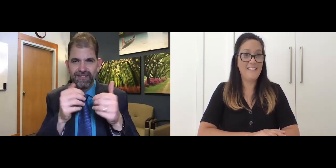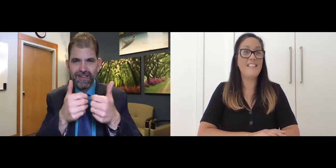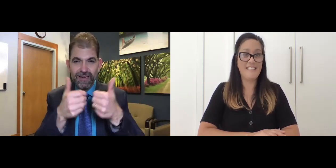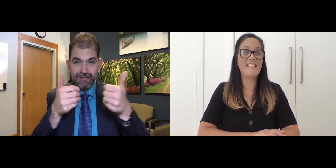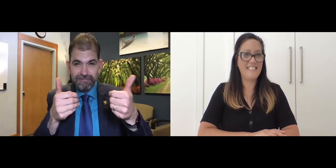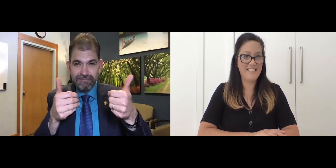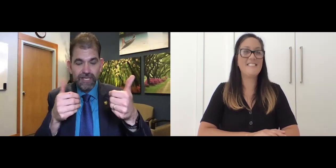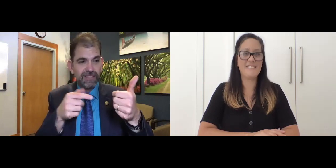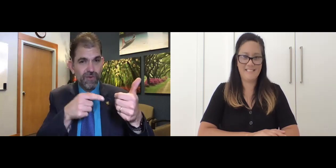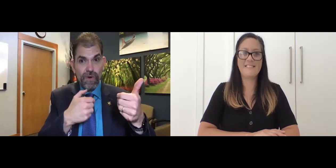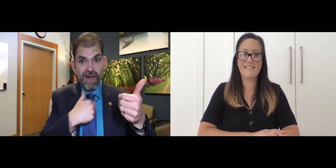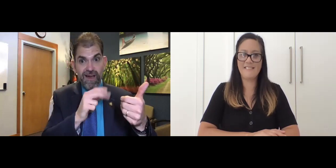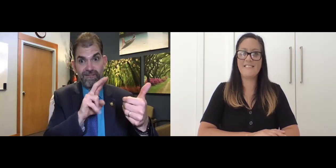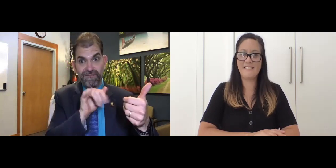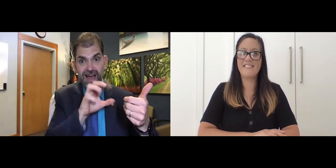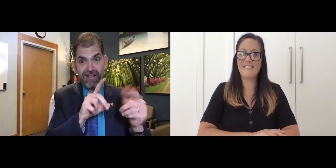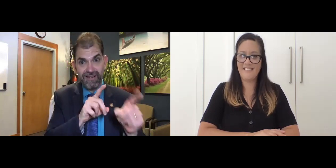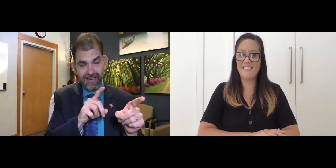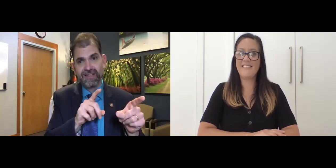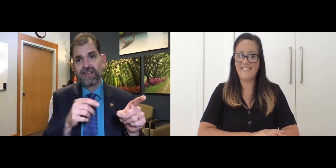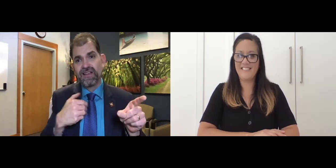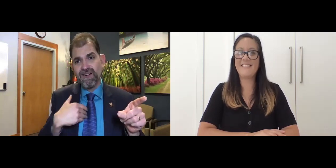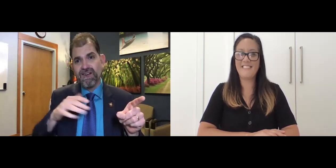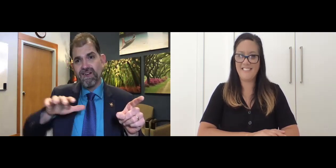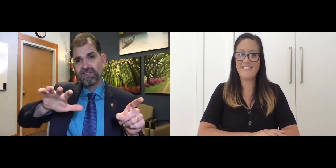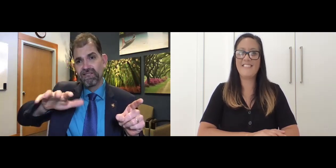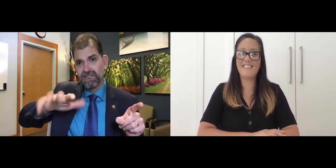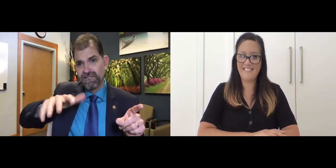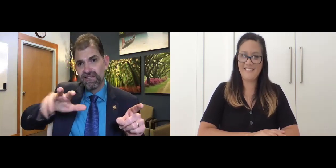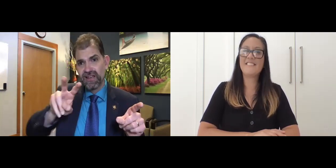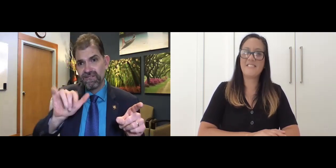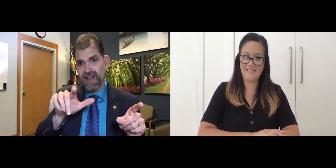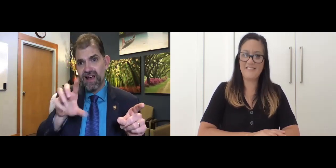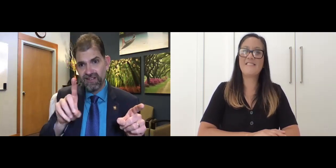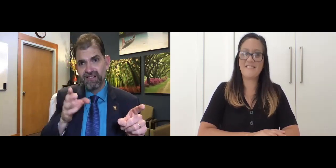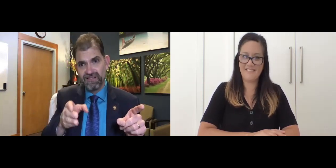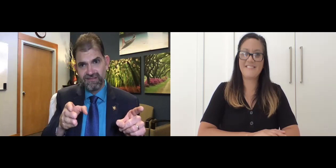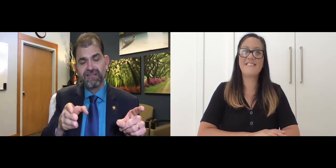valid. So I hope that separation is clear that you could have a valid